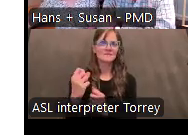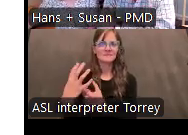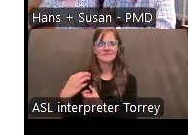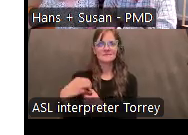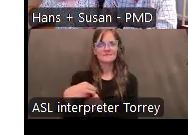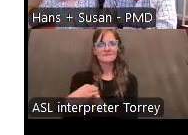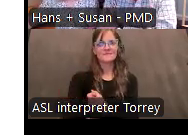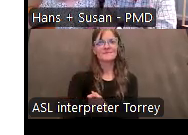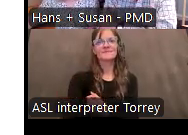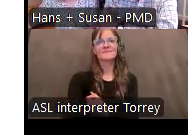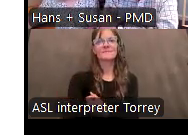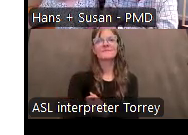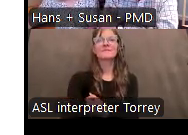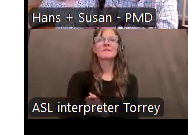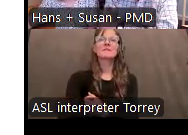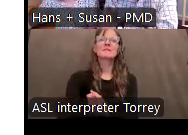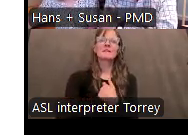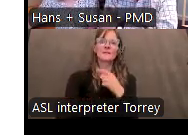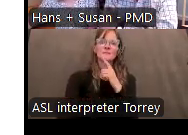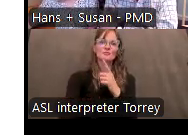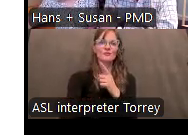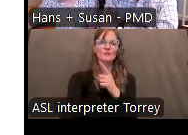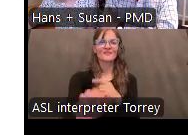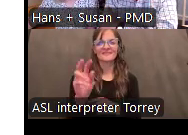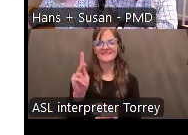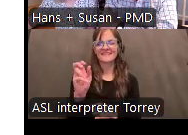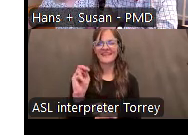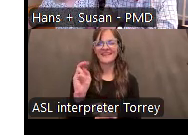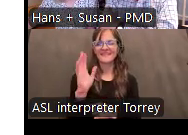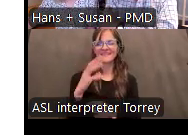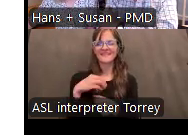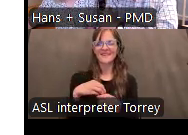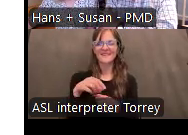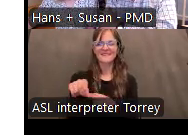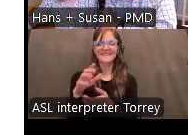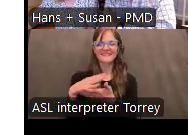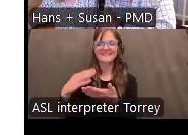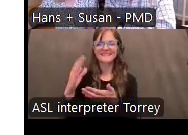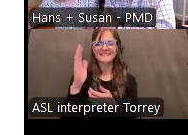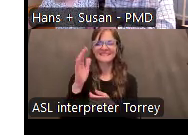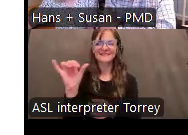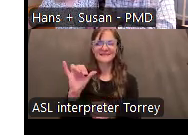But for the launch, there's a couple of things that we really needed to look at